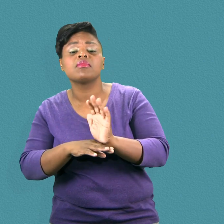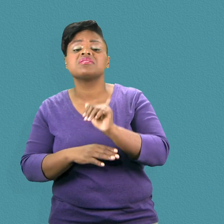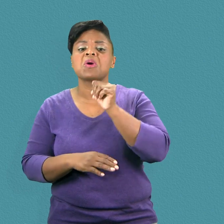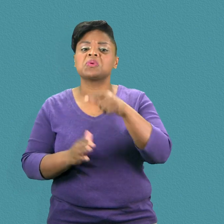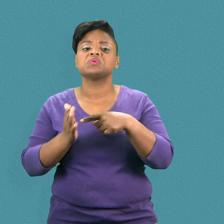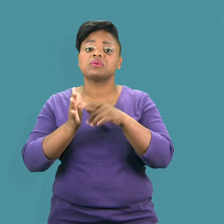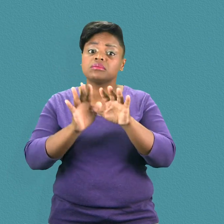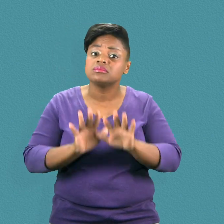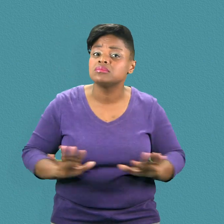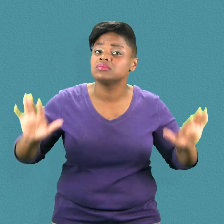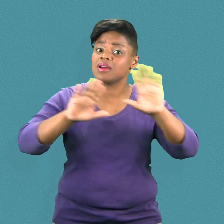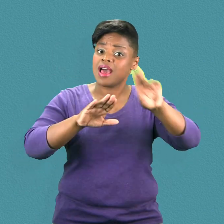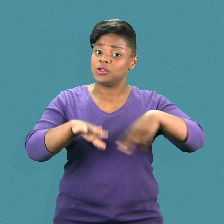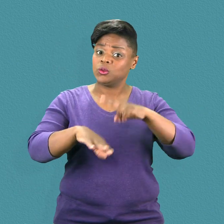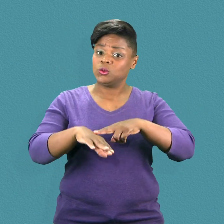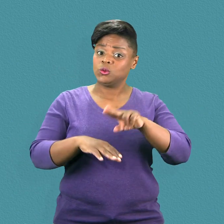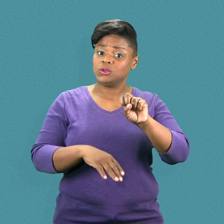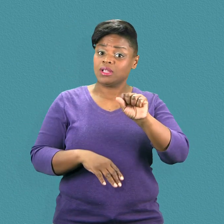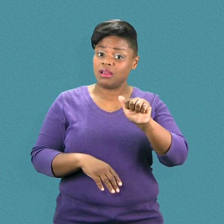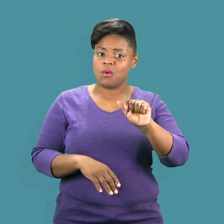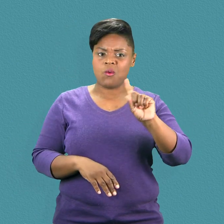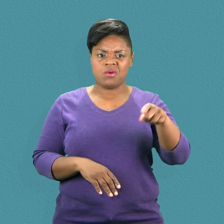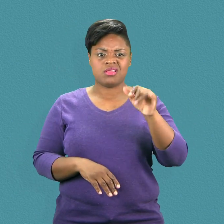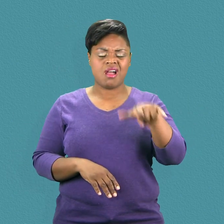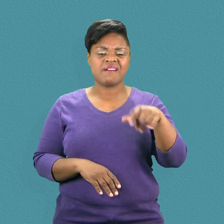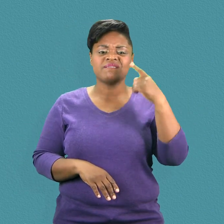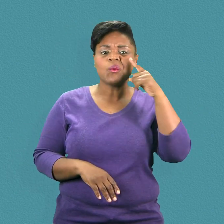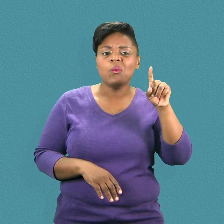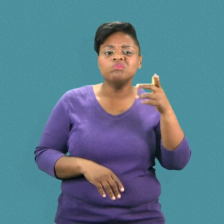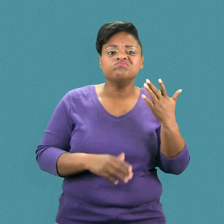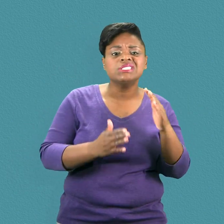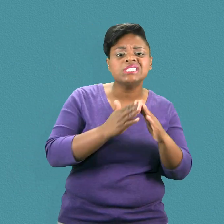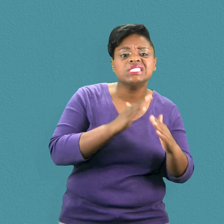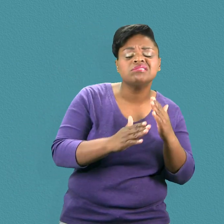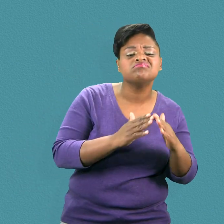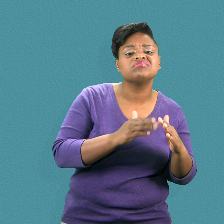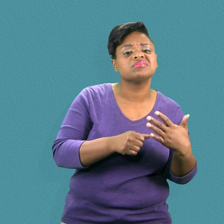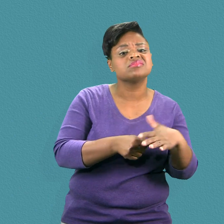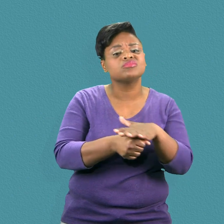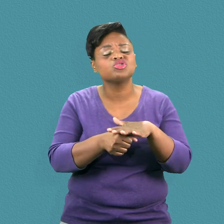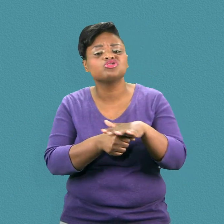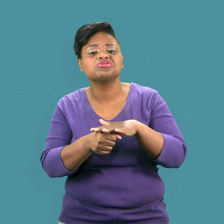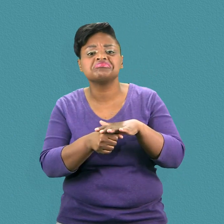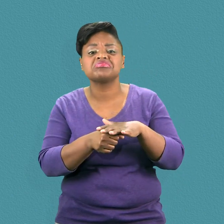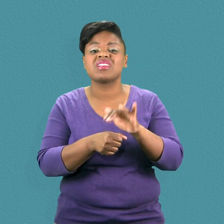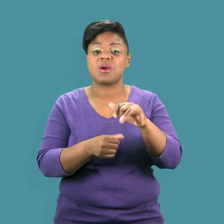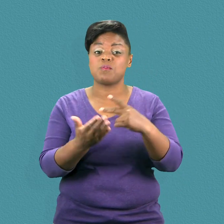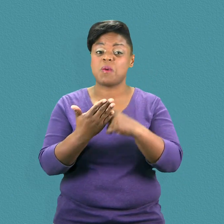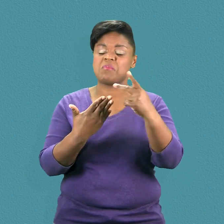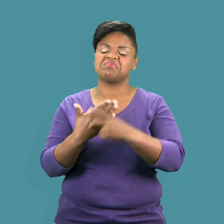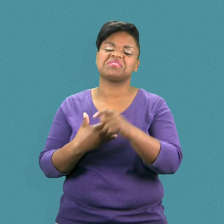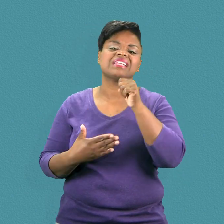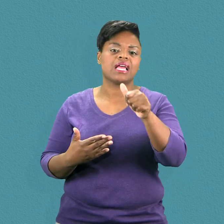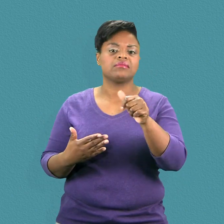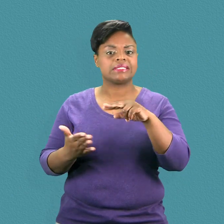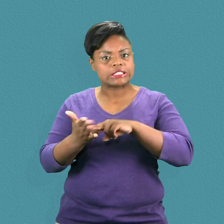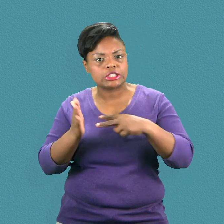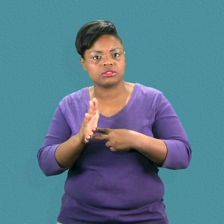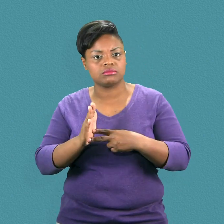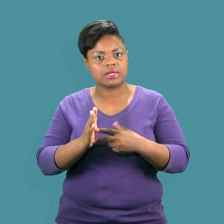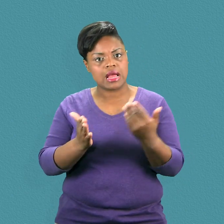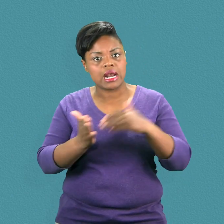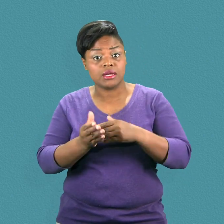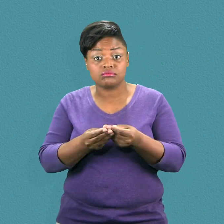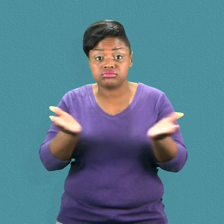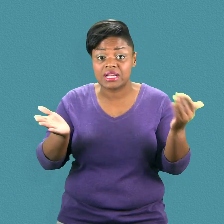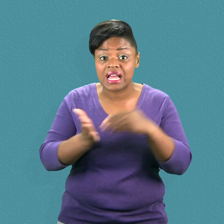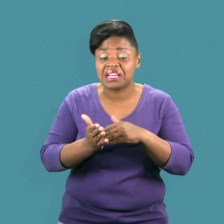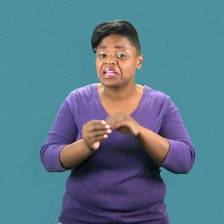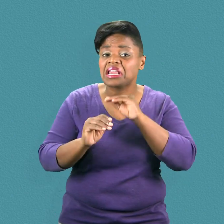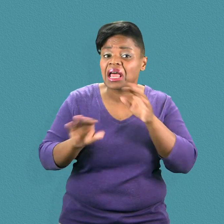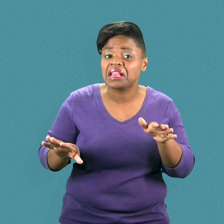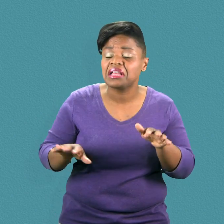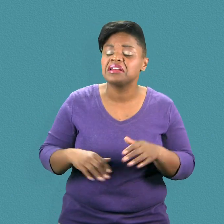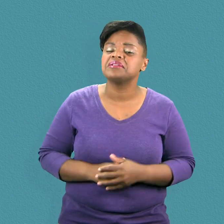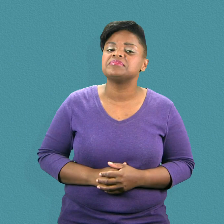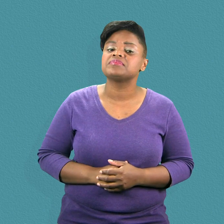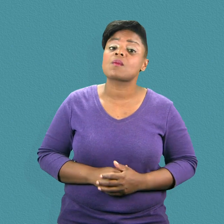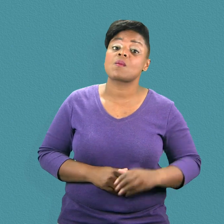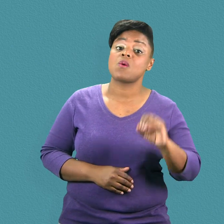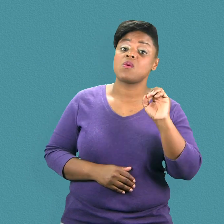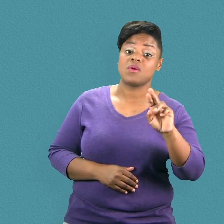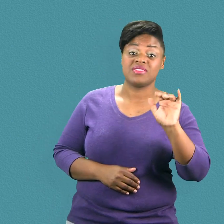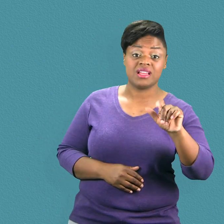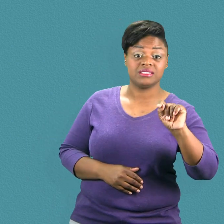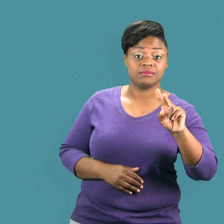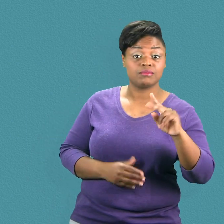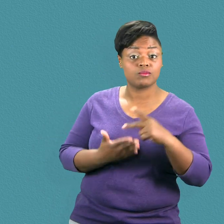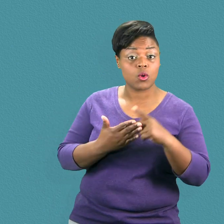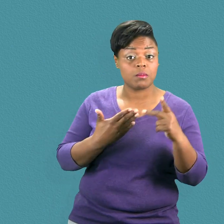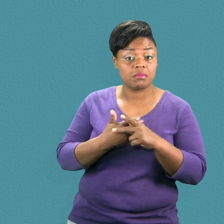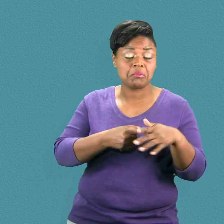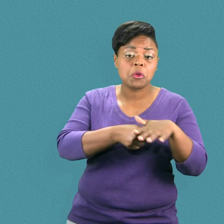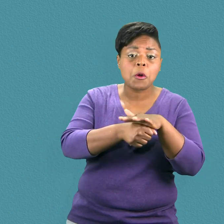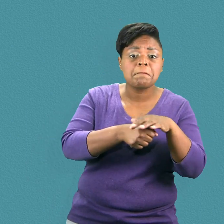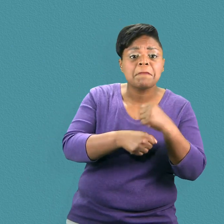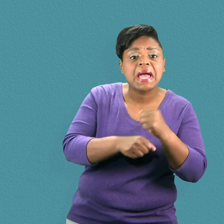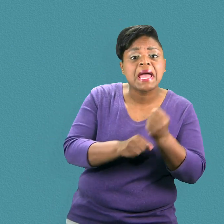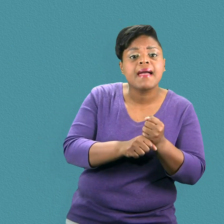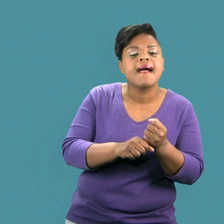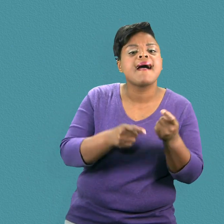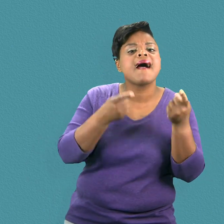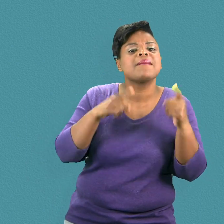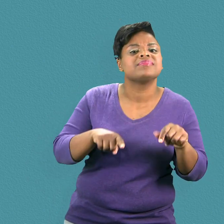no repeat value, and for which the electronic newsroom technique (which produces captions